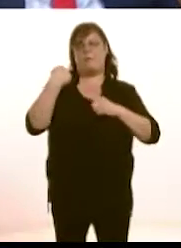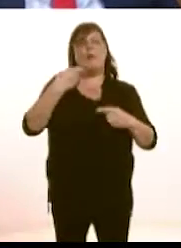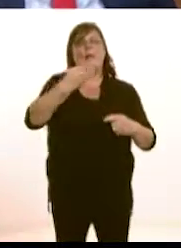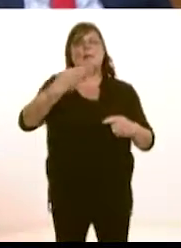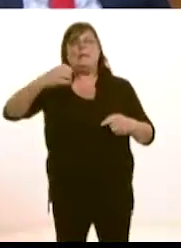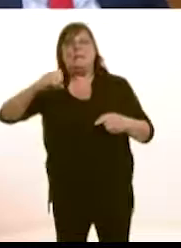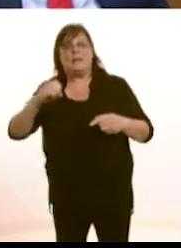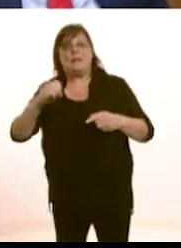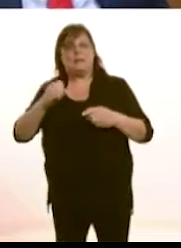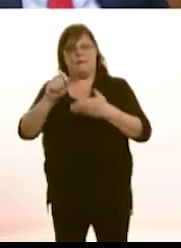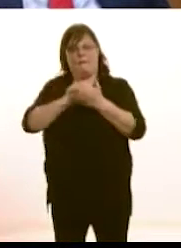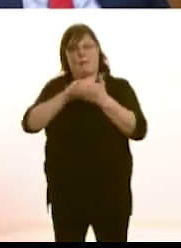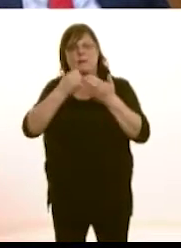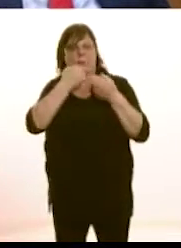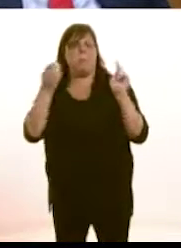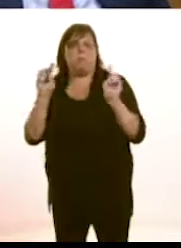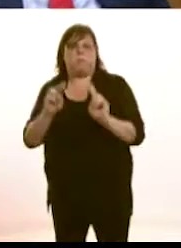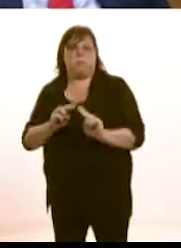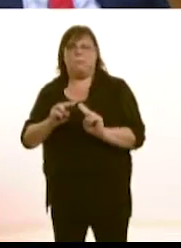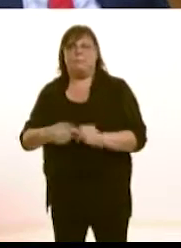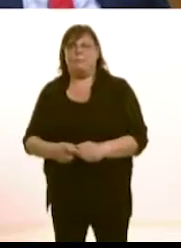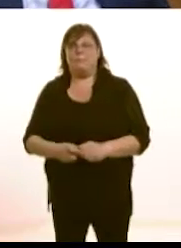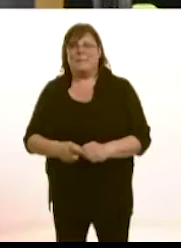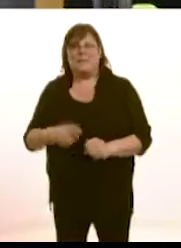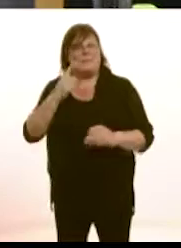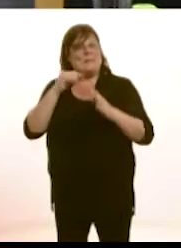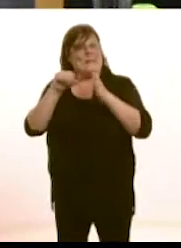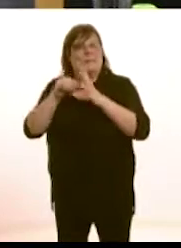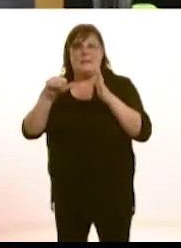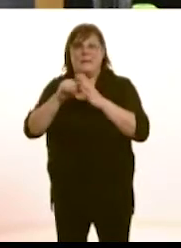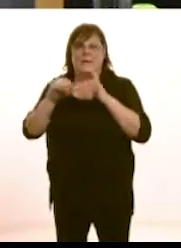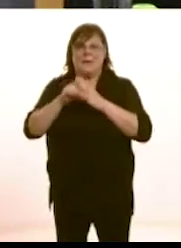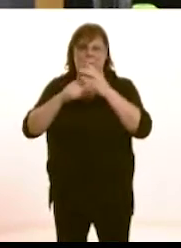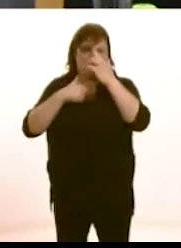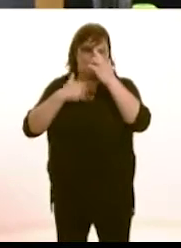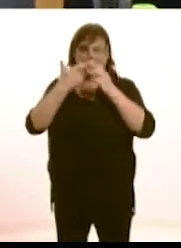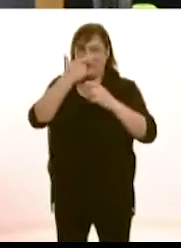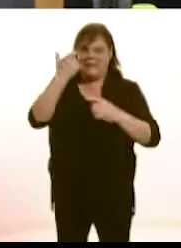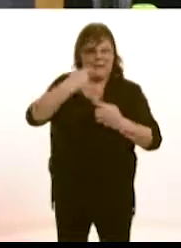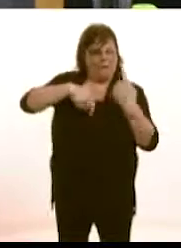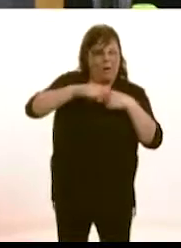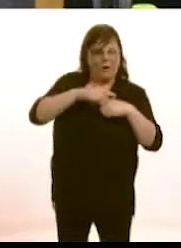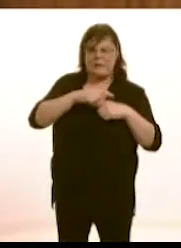and if weíre honest as politicians, itís very difficult to understand the reason or reasons for that.